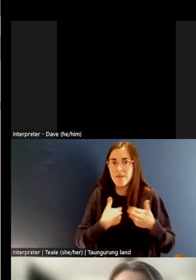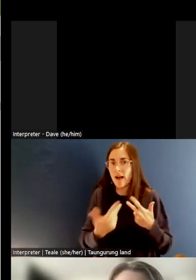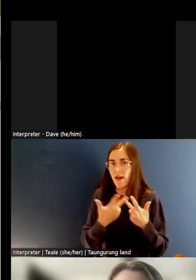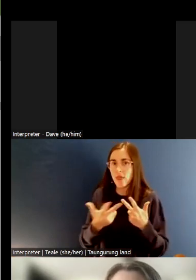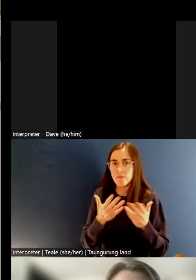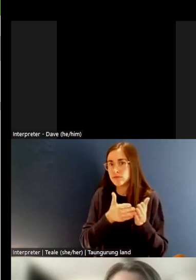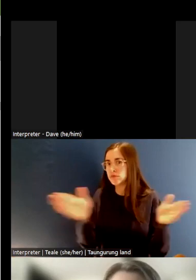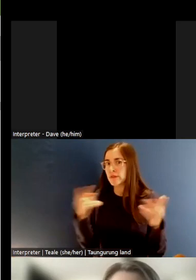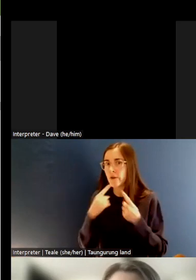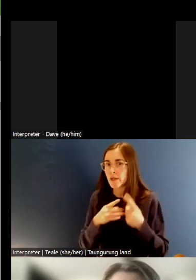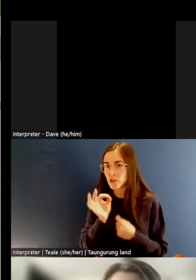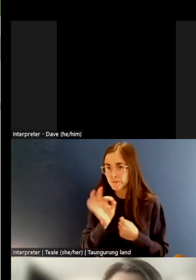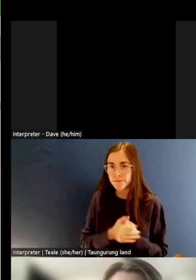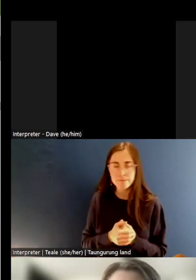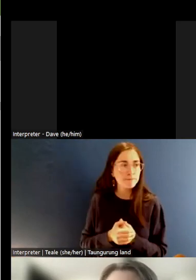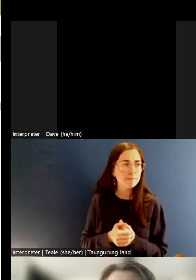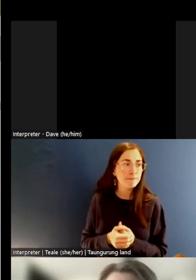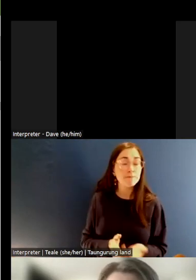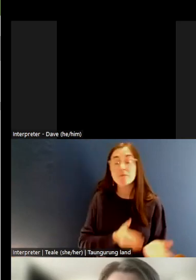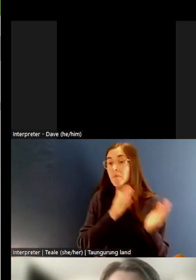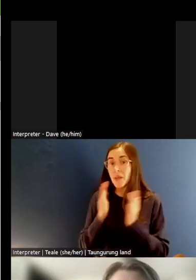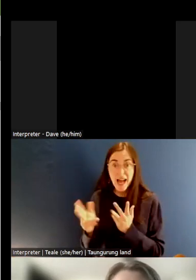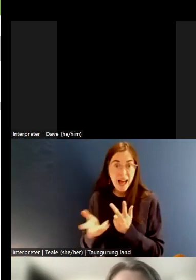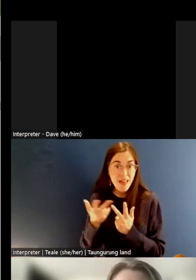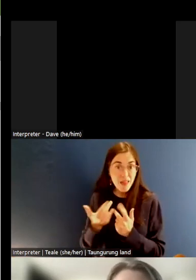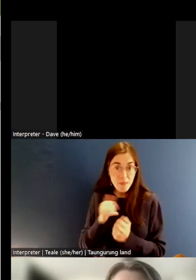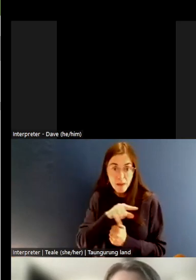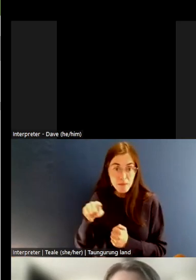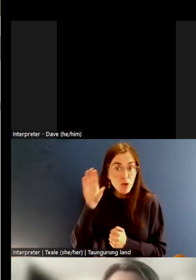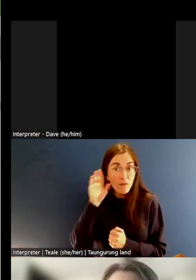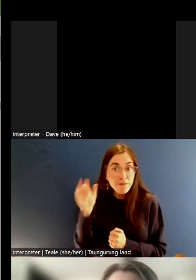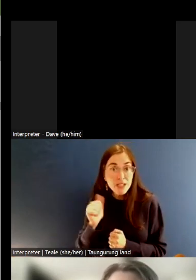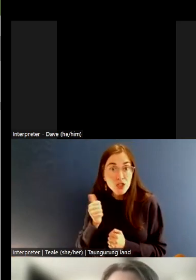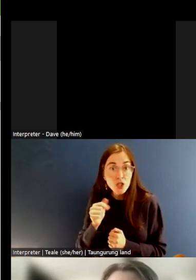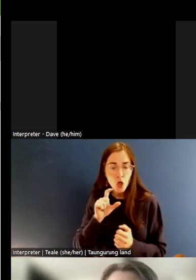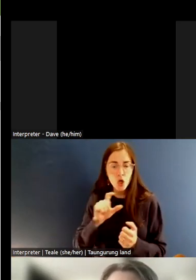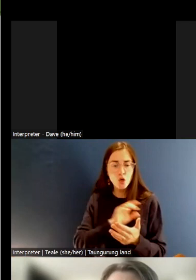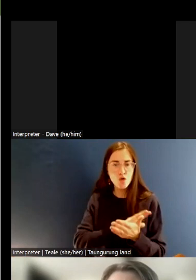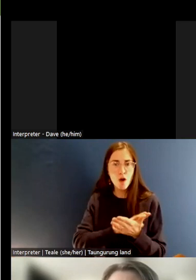The other kind of test people might have had or heard about, chromosomal microarrays.